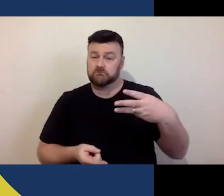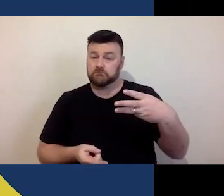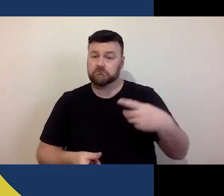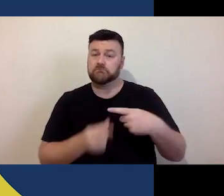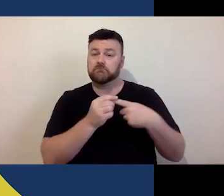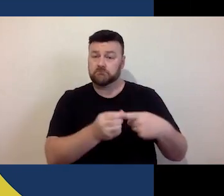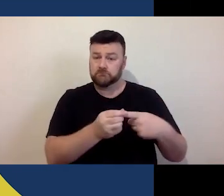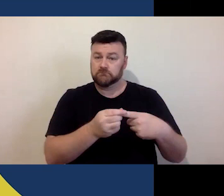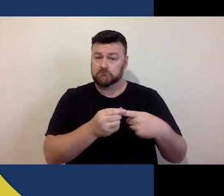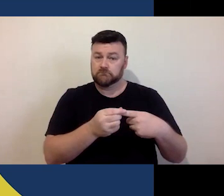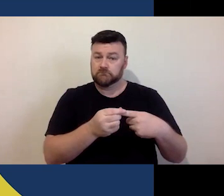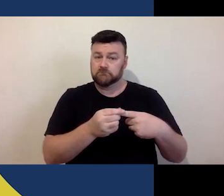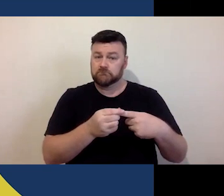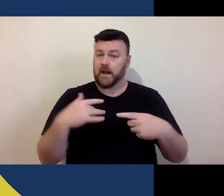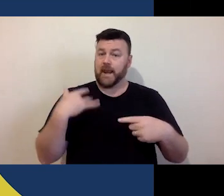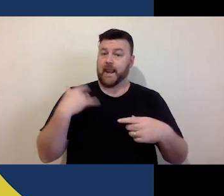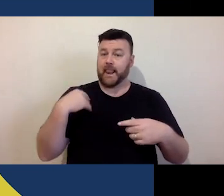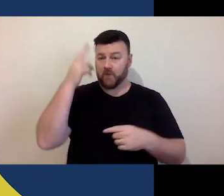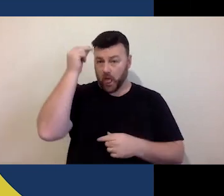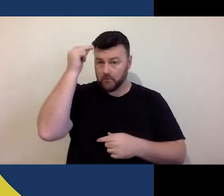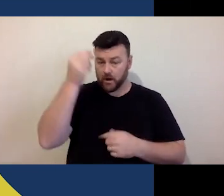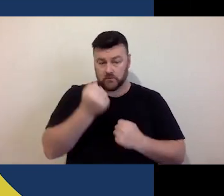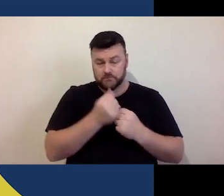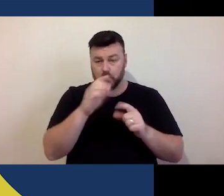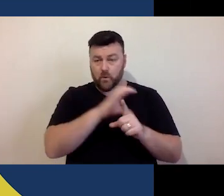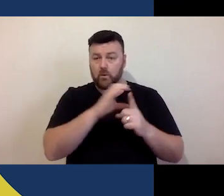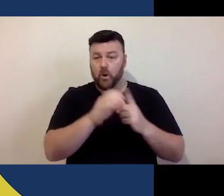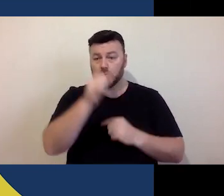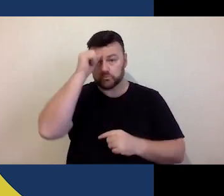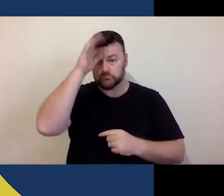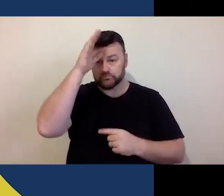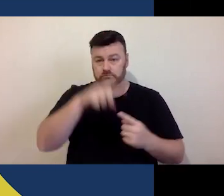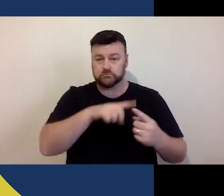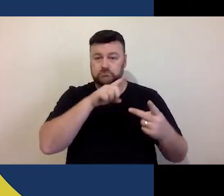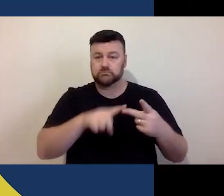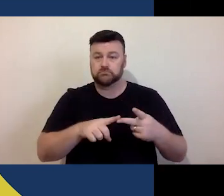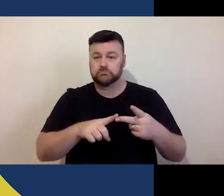libraries, to support our cultural knowledge, two, creative practice,